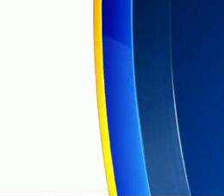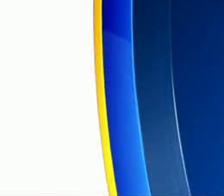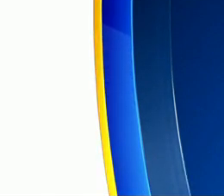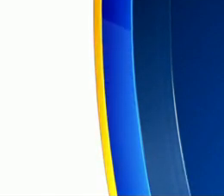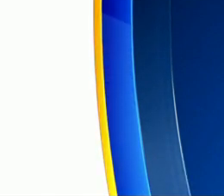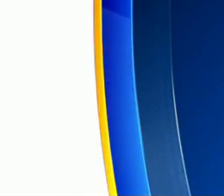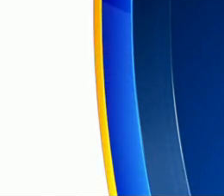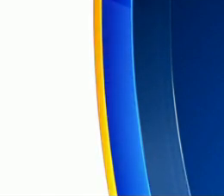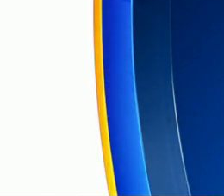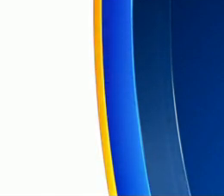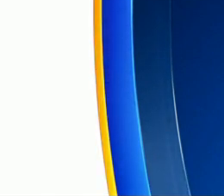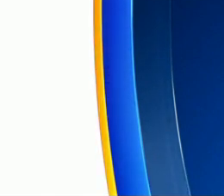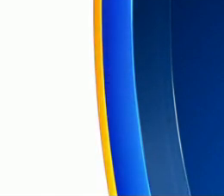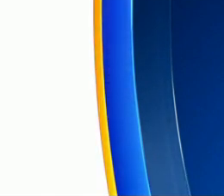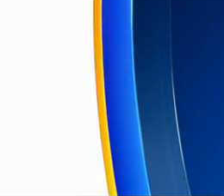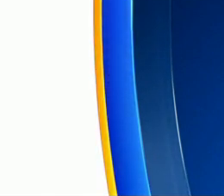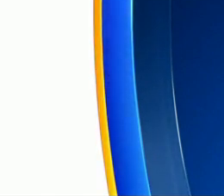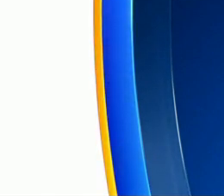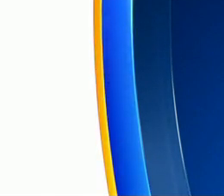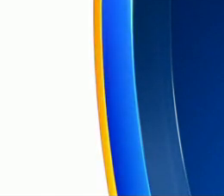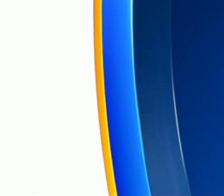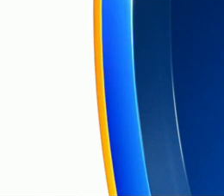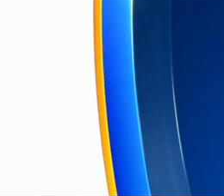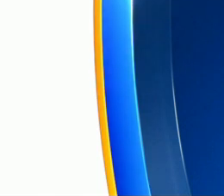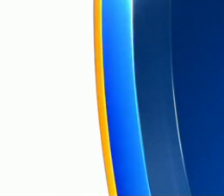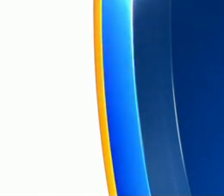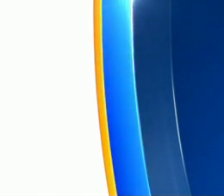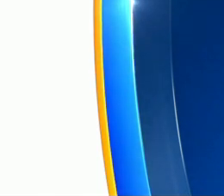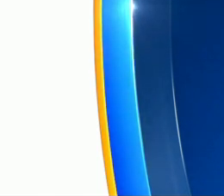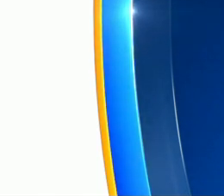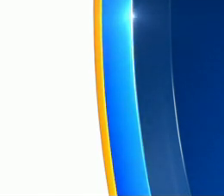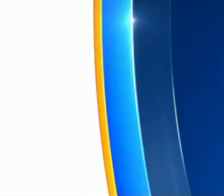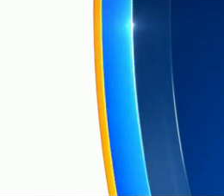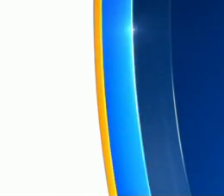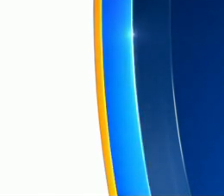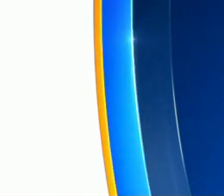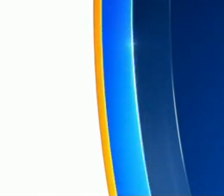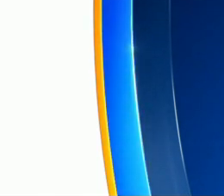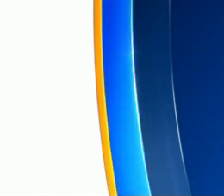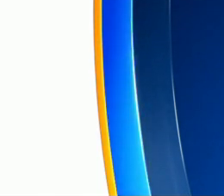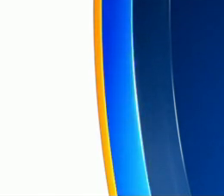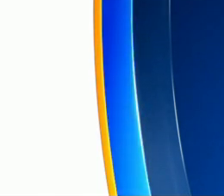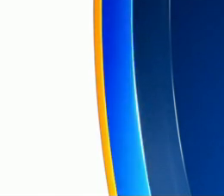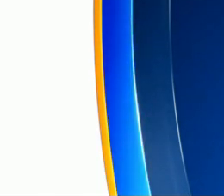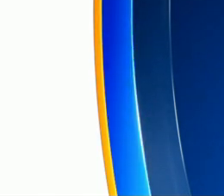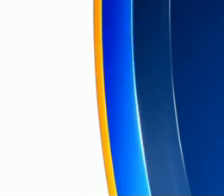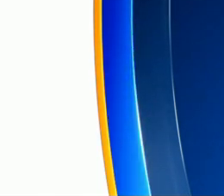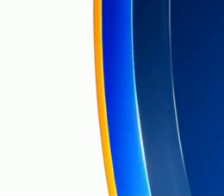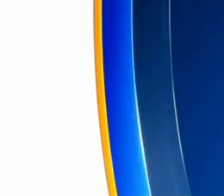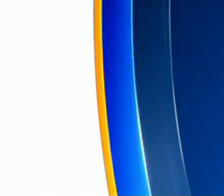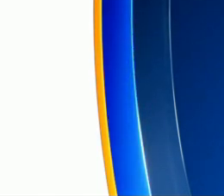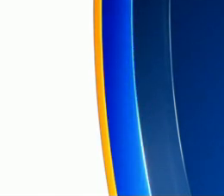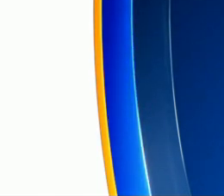THEY JOIN SANTA CLARA, MARIN, AND NAPA COUNTIES, WHICH HAS BEEN IN THIS SECOND TIER. WHERE RISK IS SUBSTANTIAL.